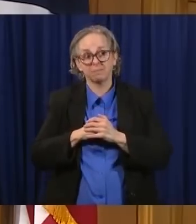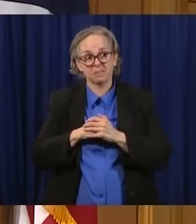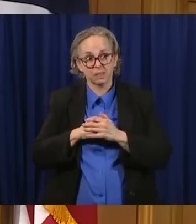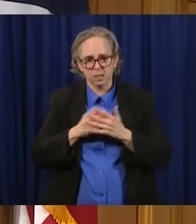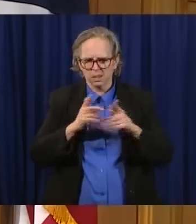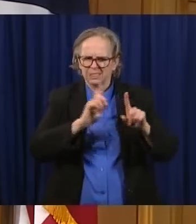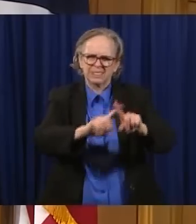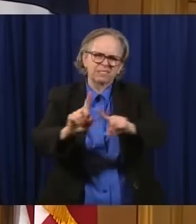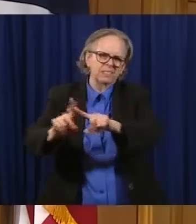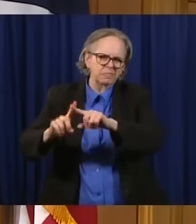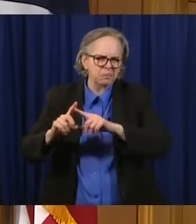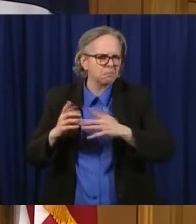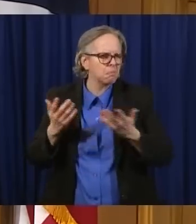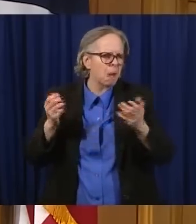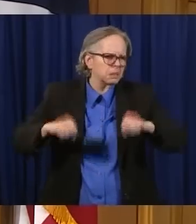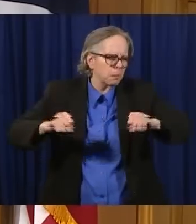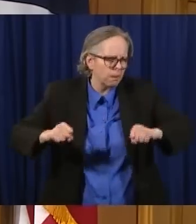WE WILL FOLLOW THE FACTS.